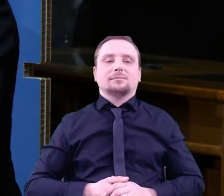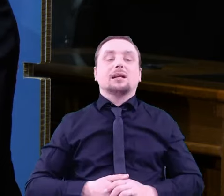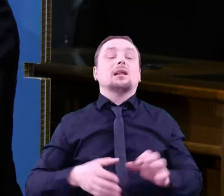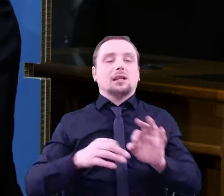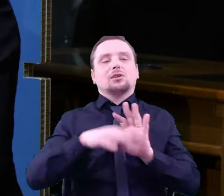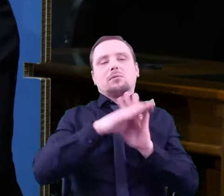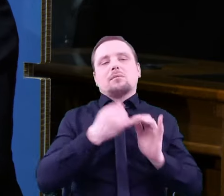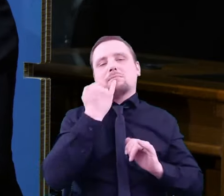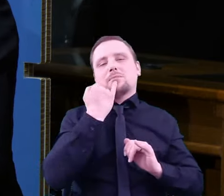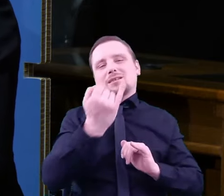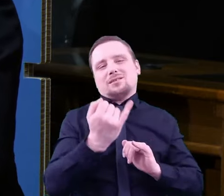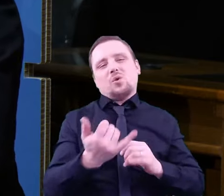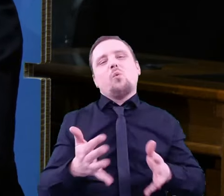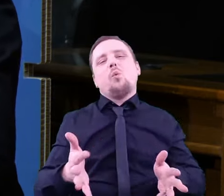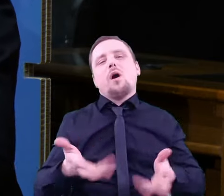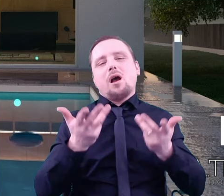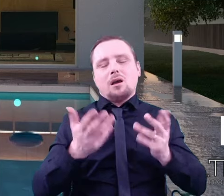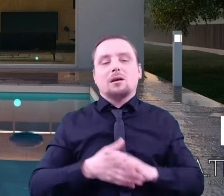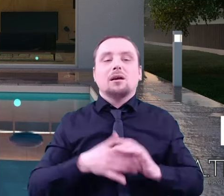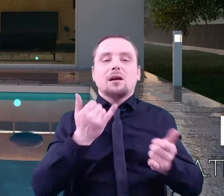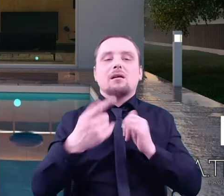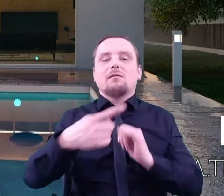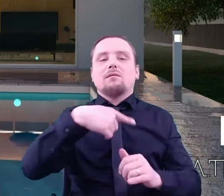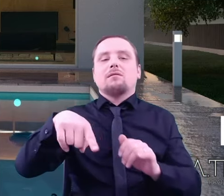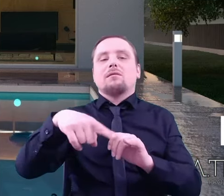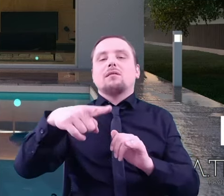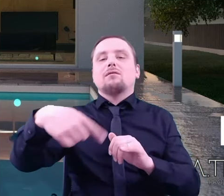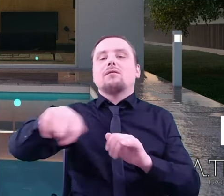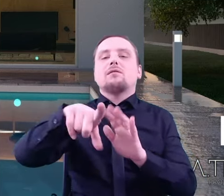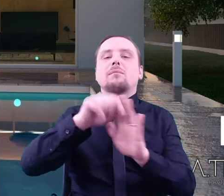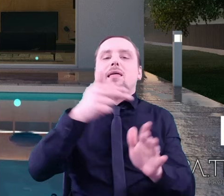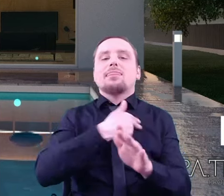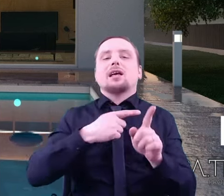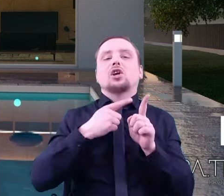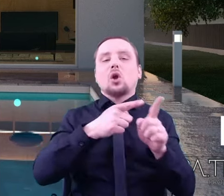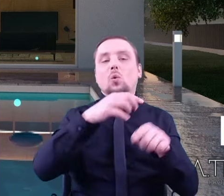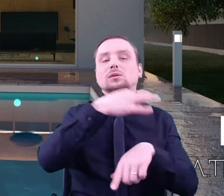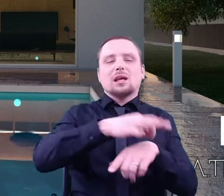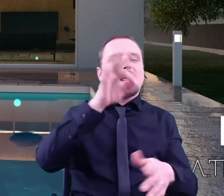If you choose our faculty, you will certainly use some of these programs.